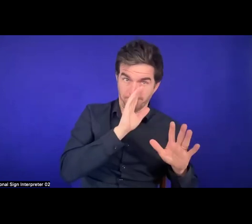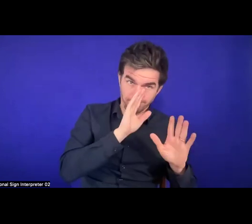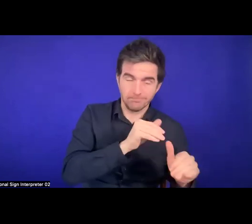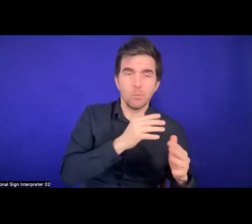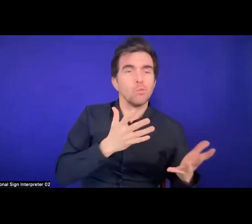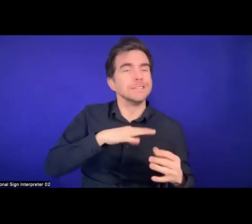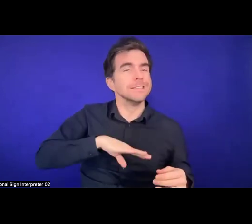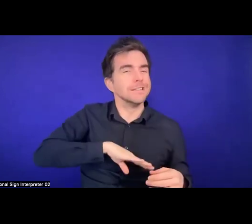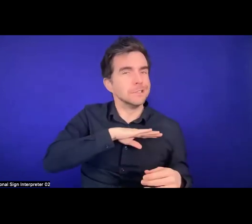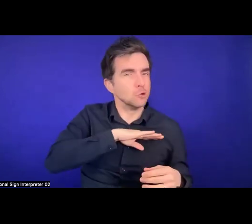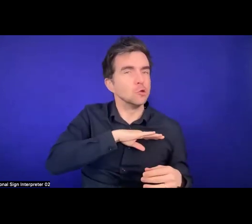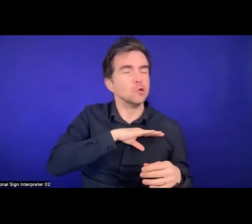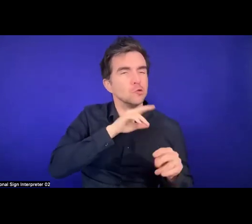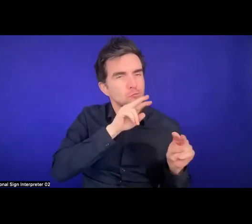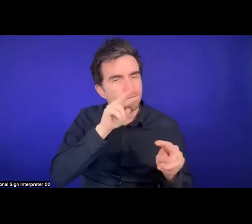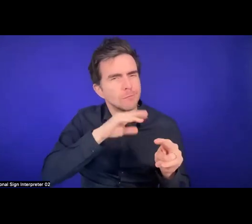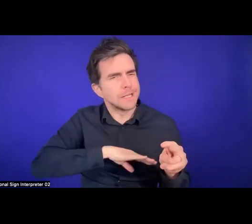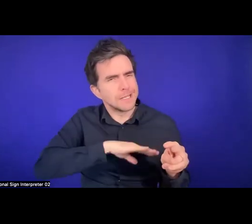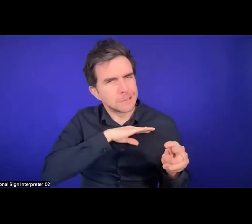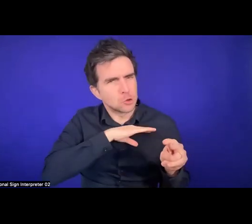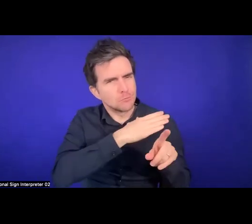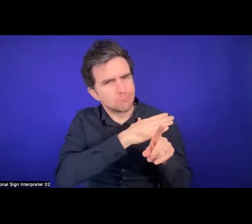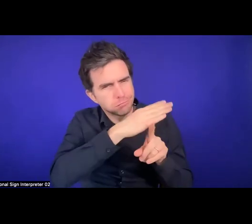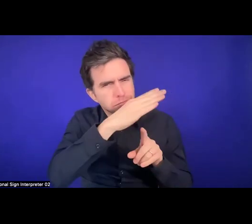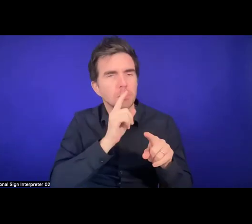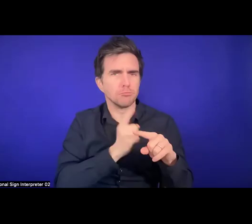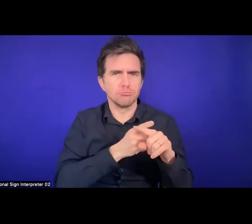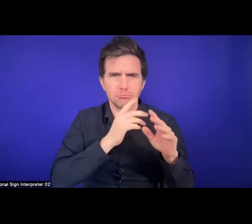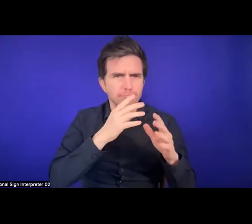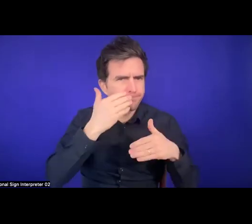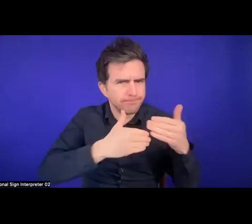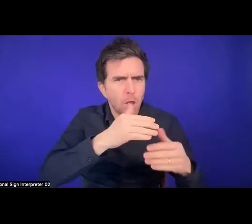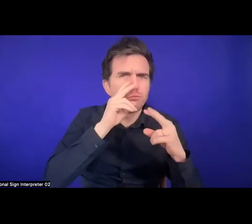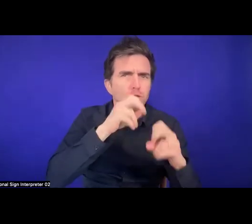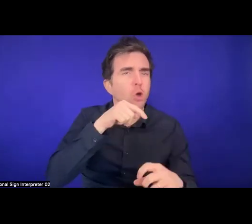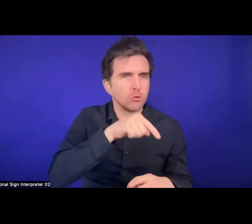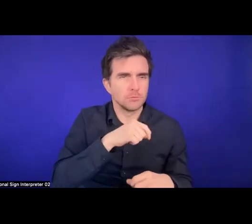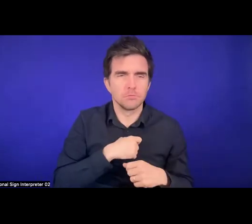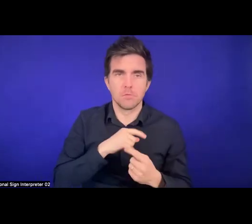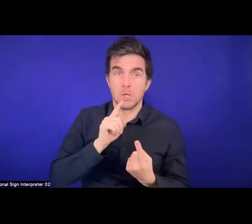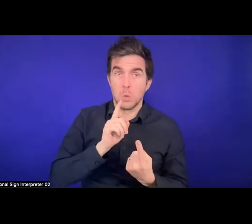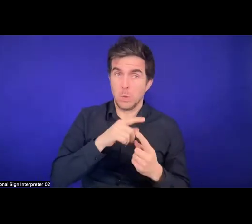general, but also aging with a spinal cord injury, or acquiring a spinal cord injury